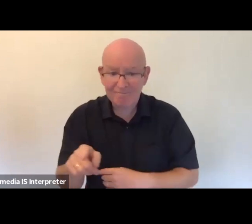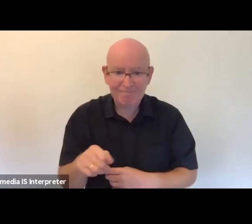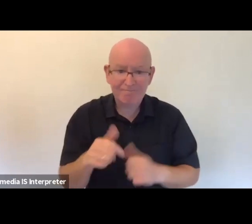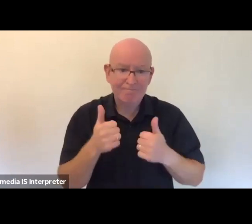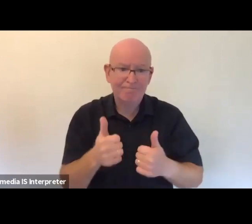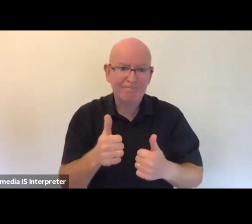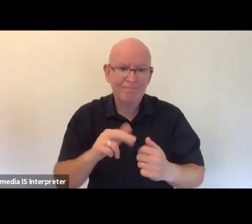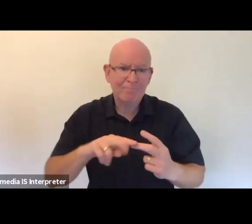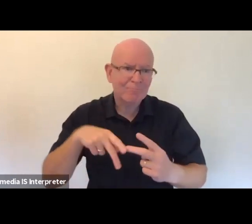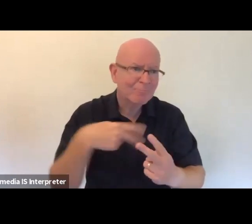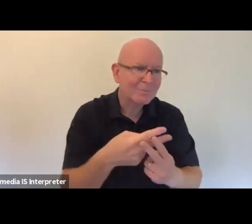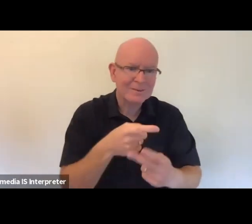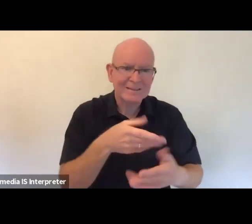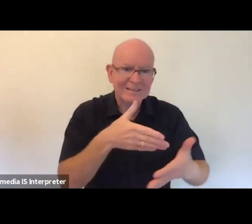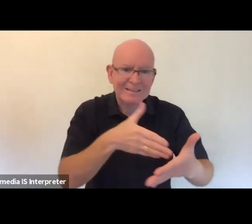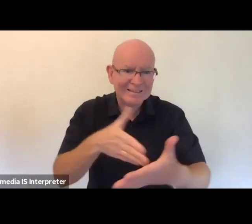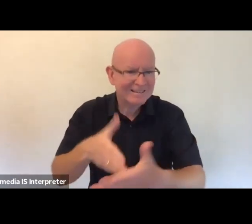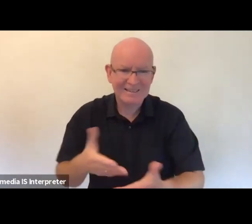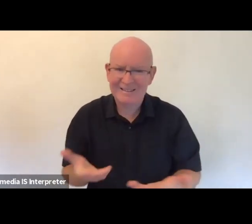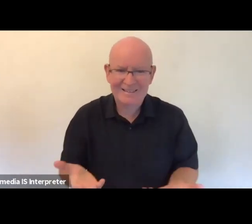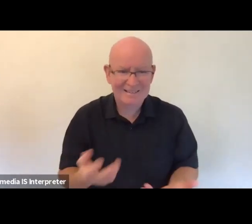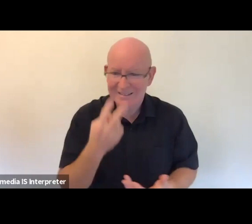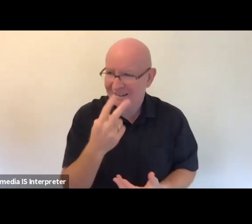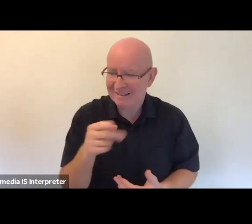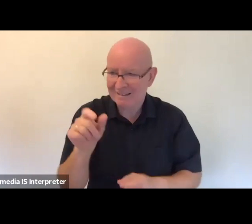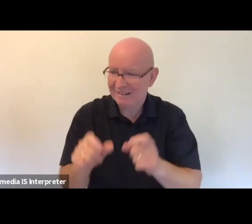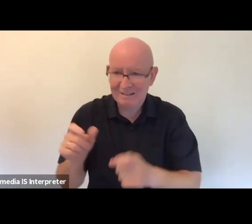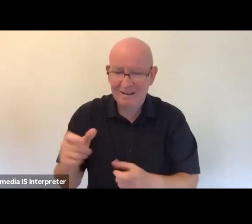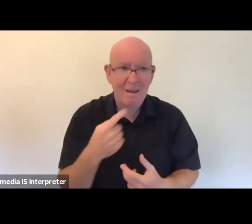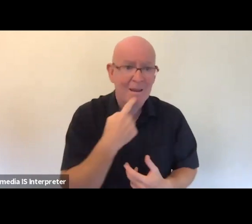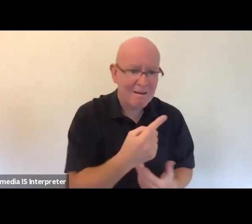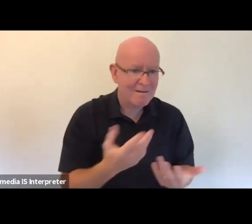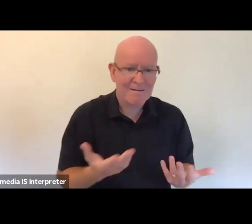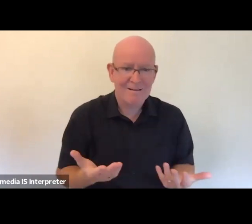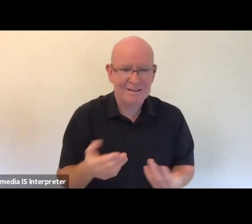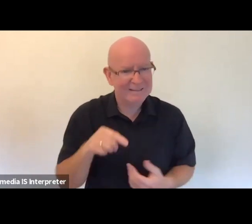But, I find it’s true in many countries